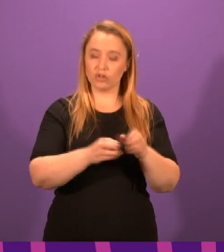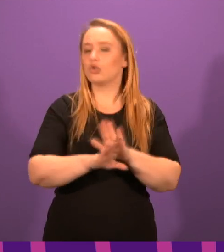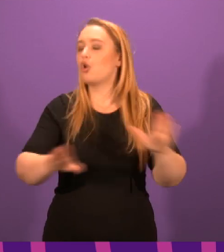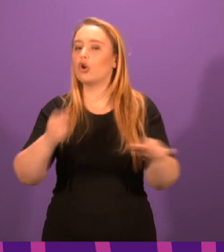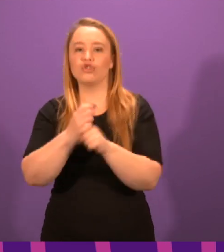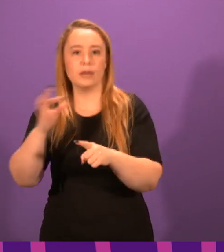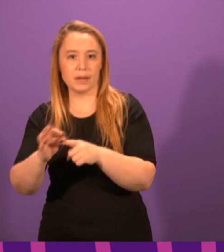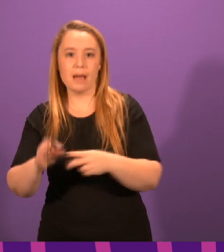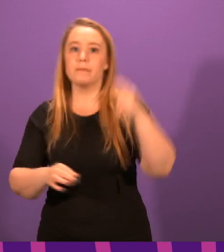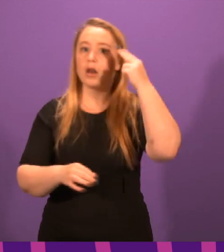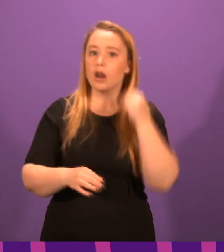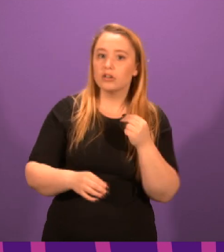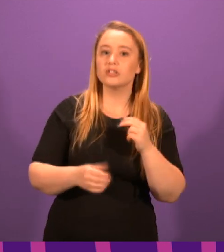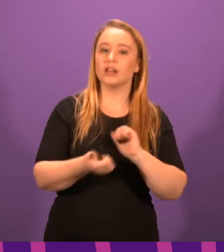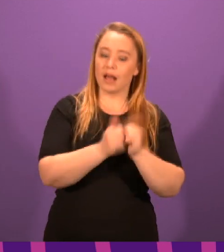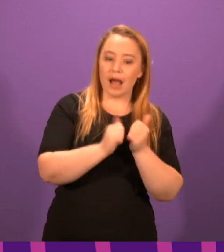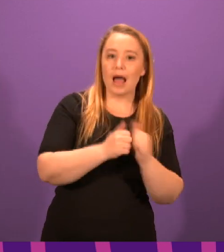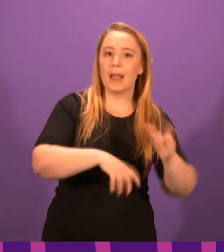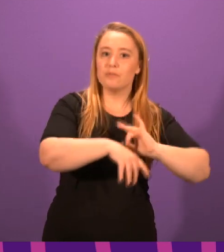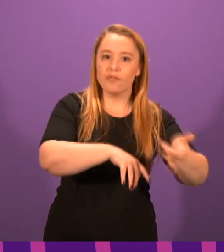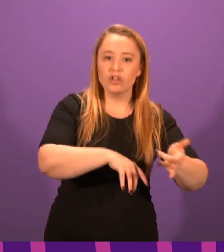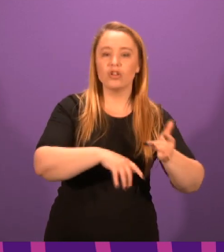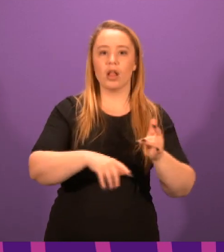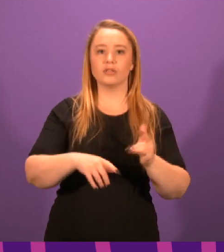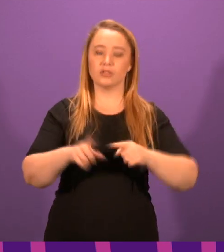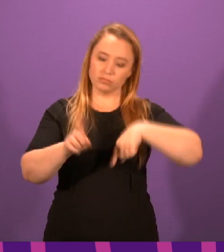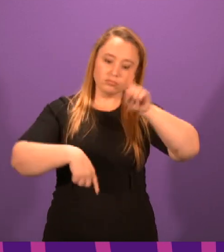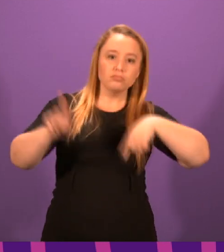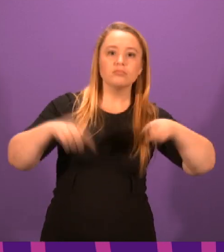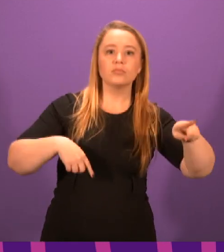but practice nurses, allied health professionals and so on. Some of that has been picked up